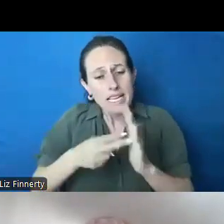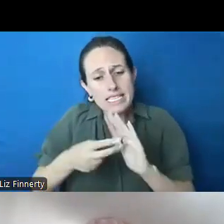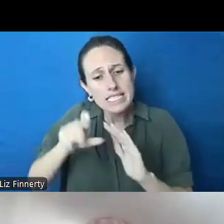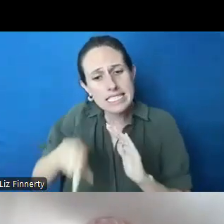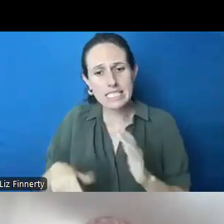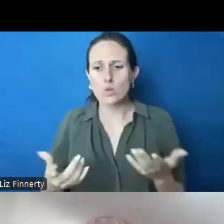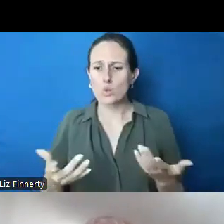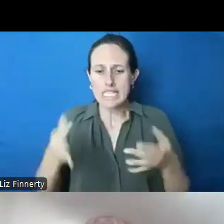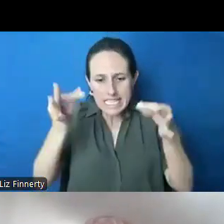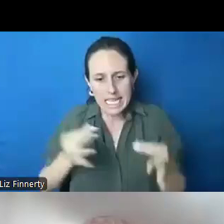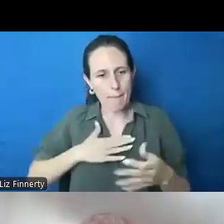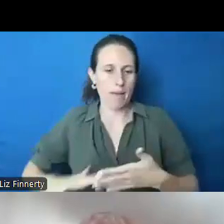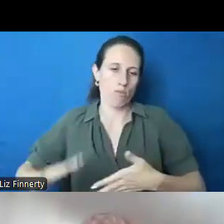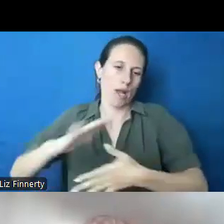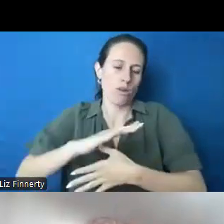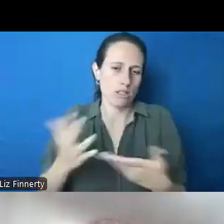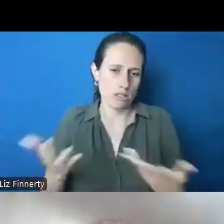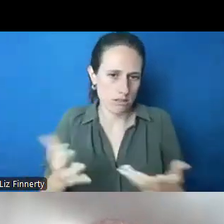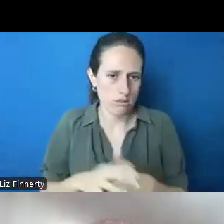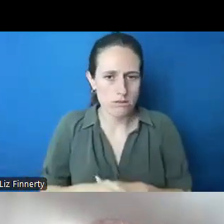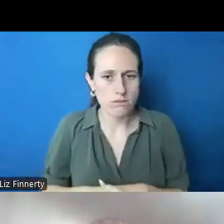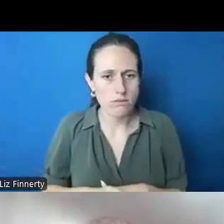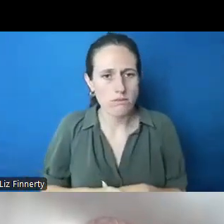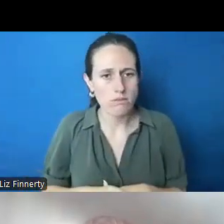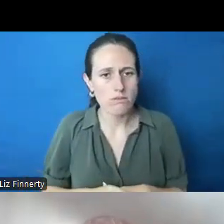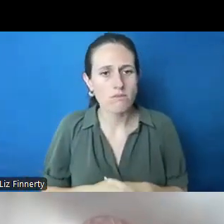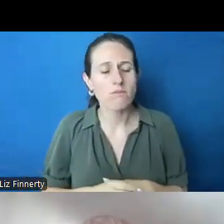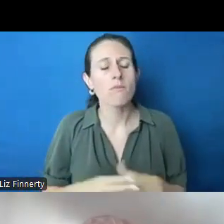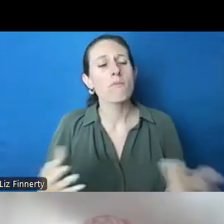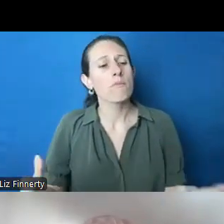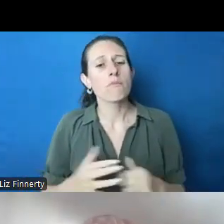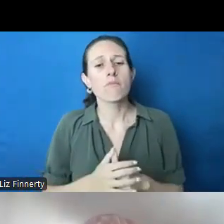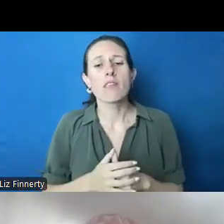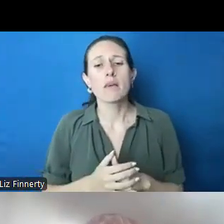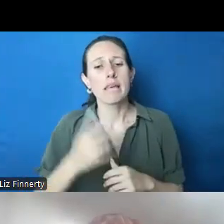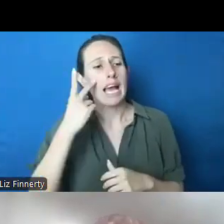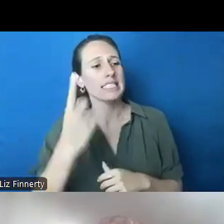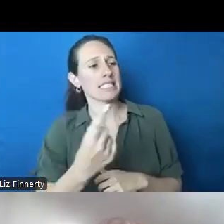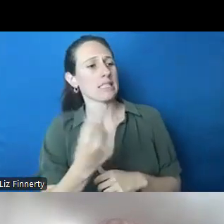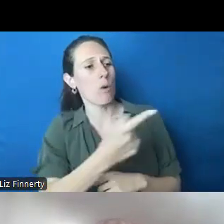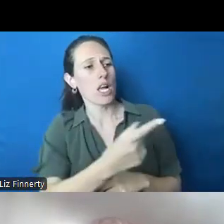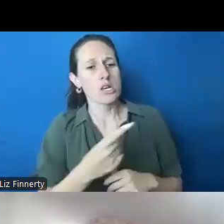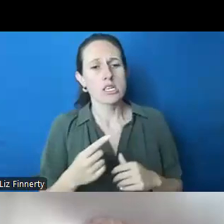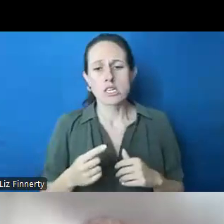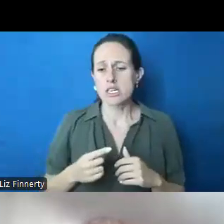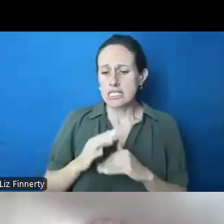terms of navigating not personalizing other people's discomfort or ignorance about my